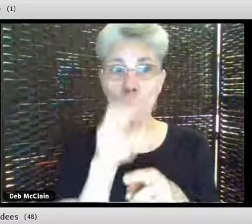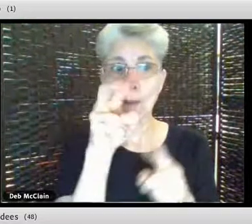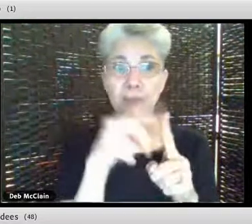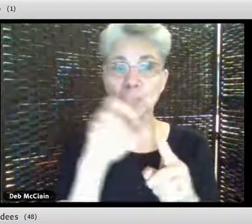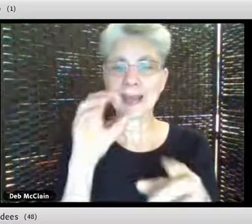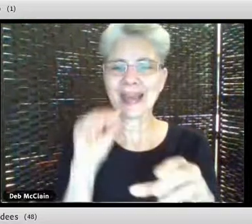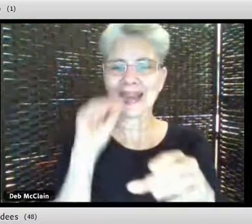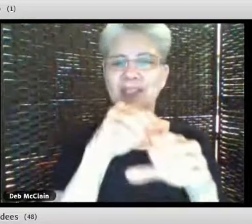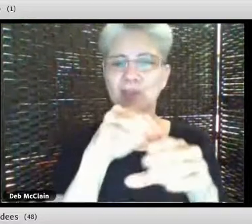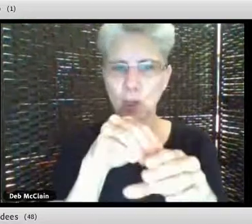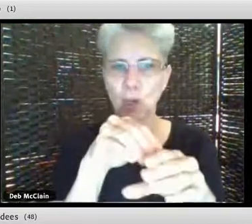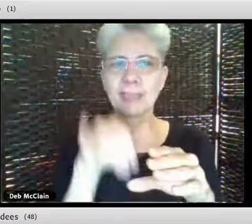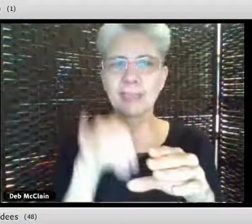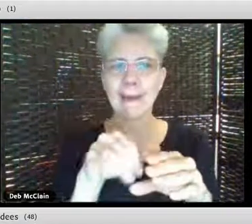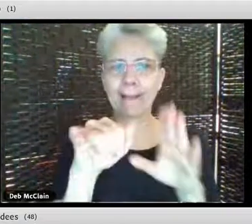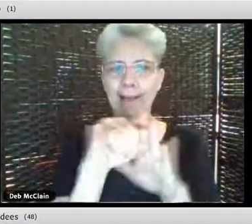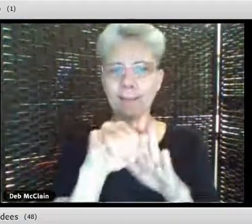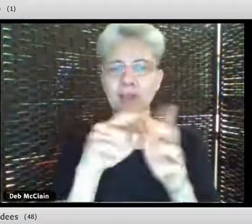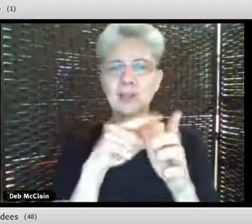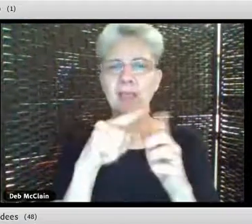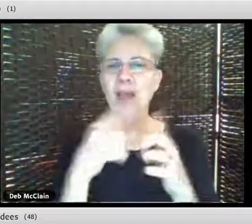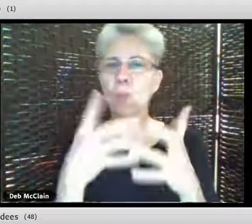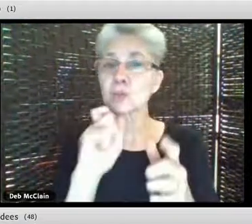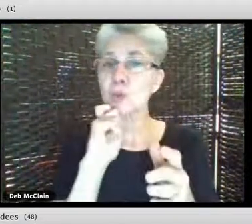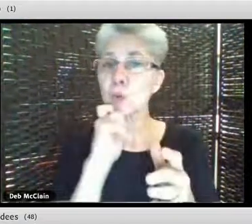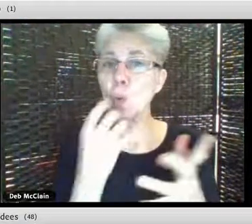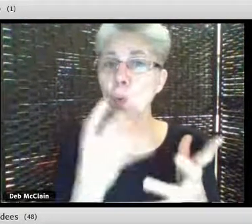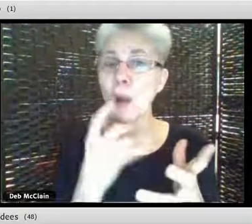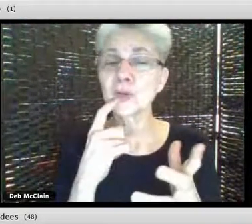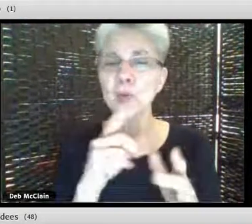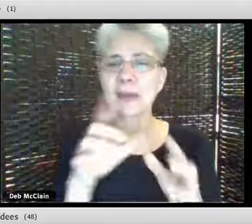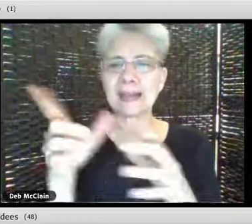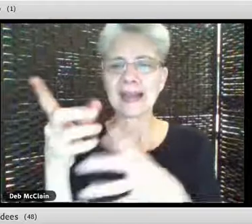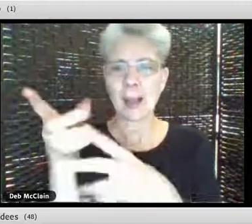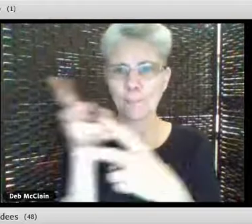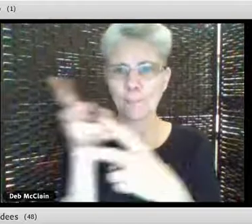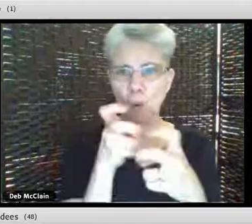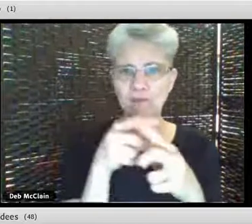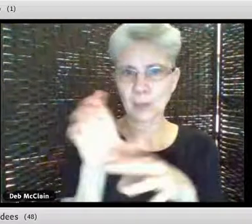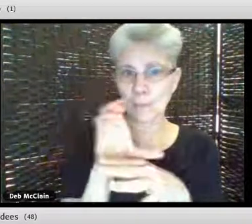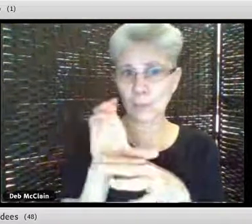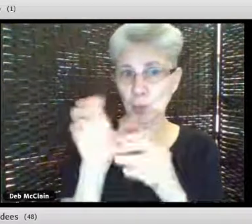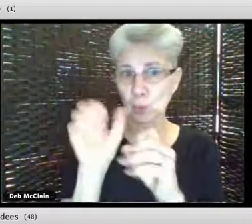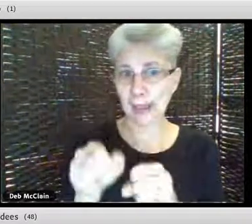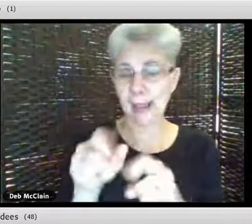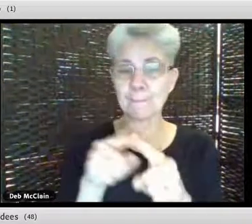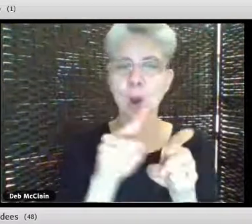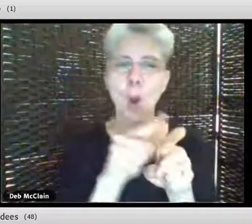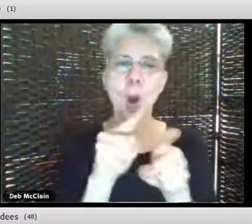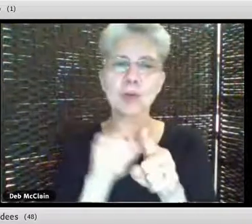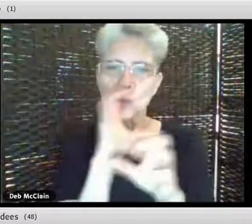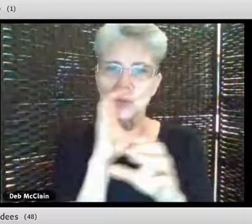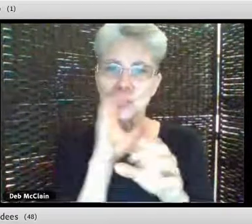just like in Word, you go up to insert, image, and what's really cool is you could get it